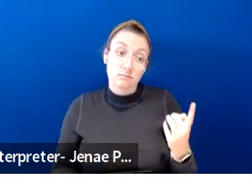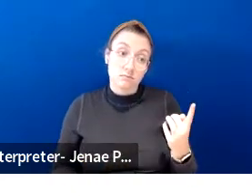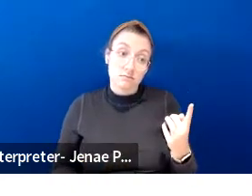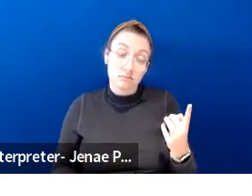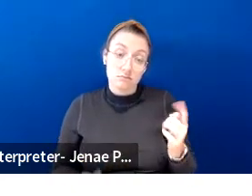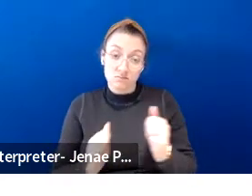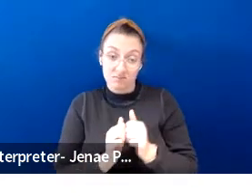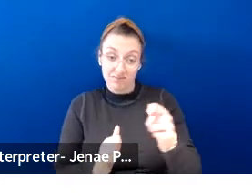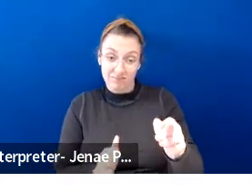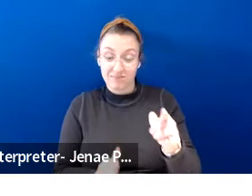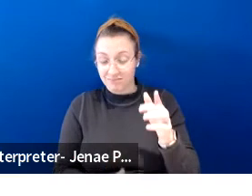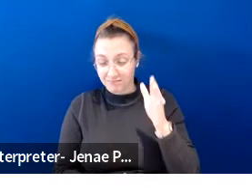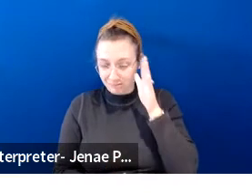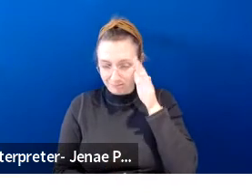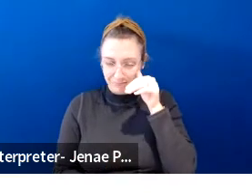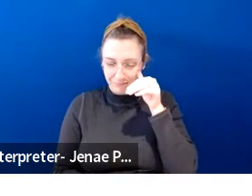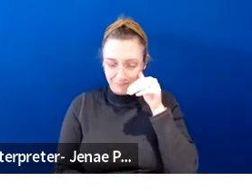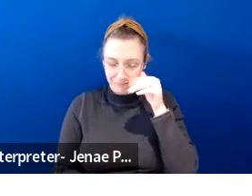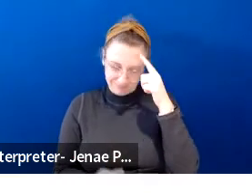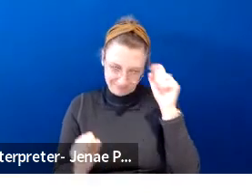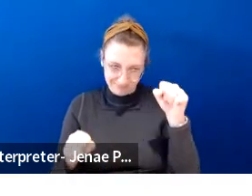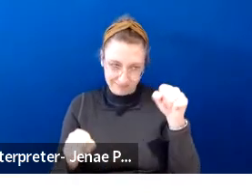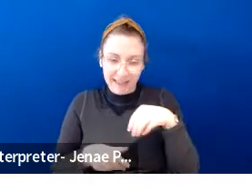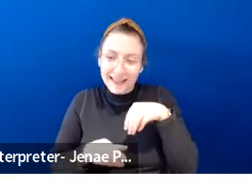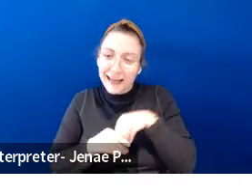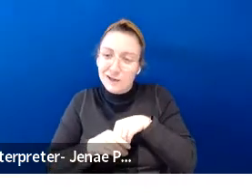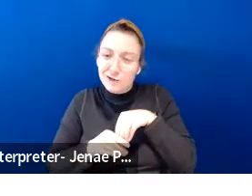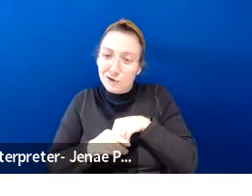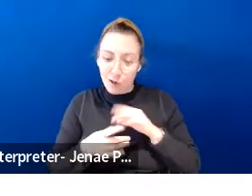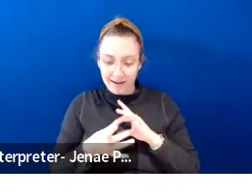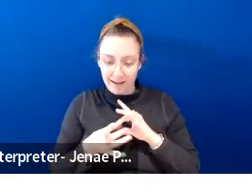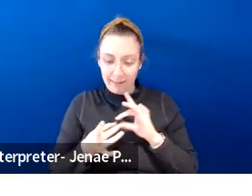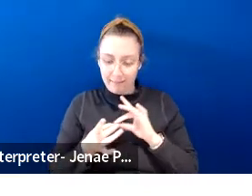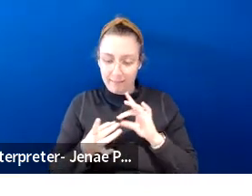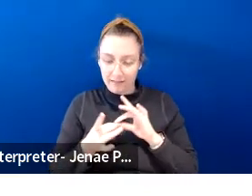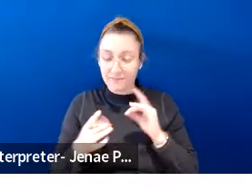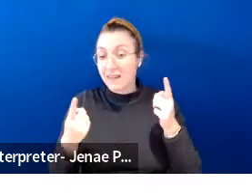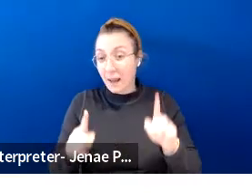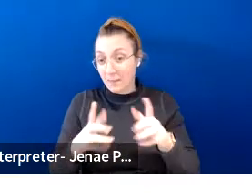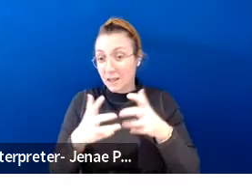is our internal dialog, and this happens a lot with our students really is